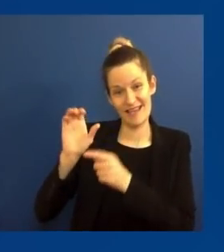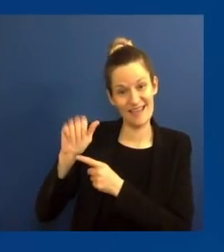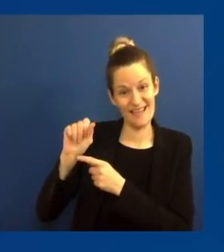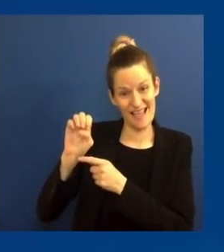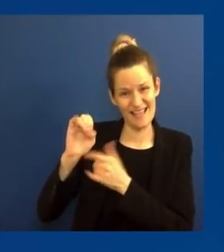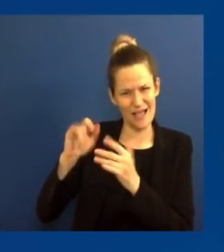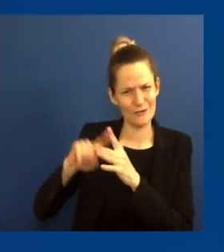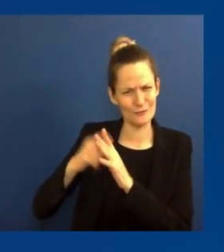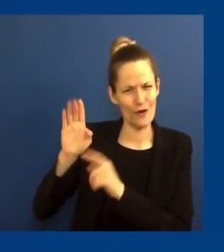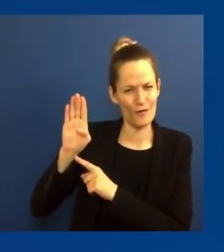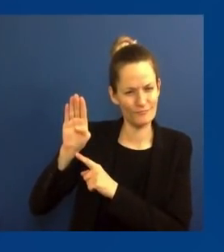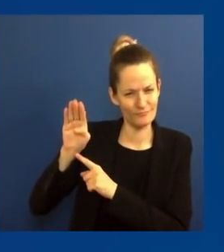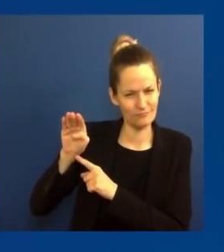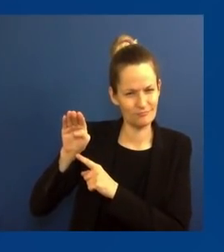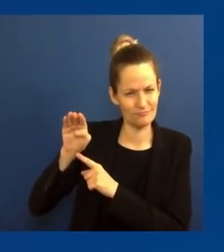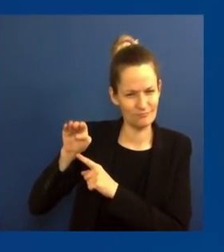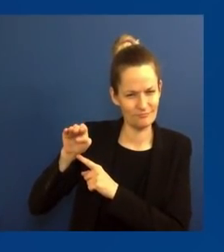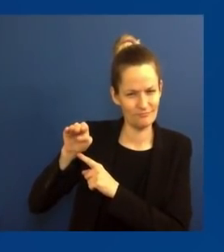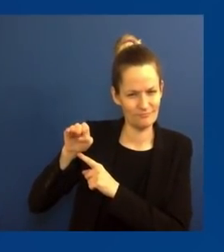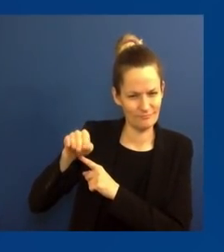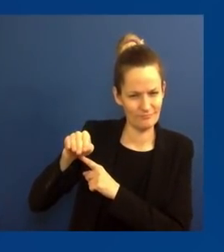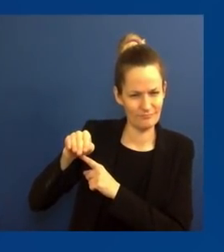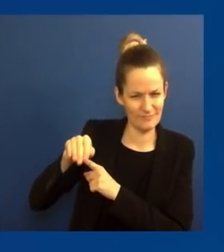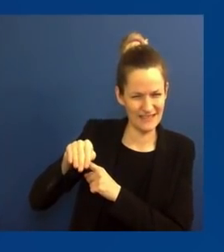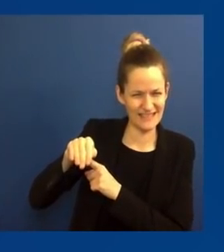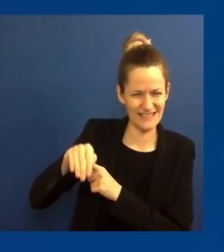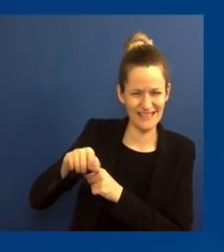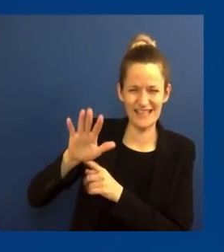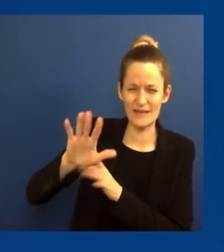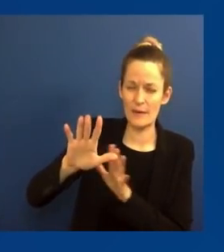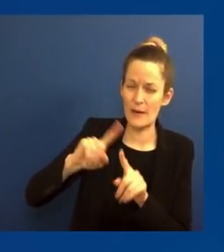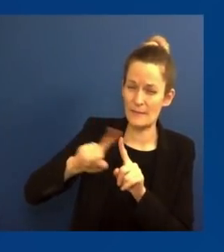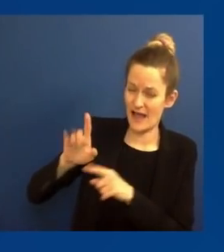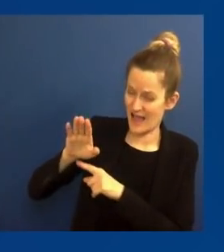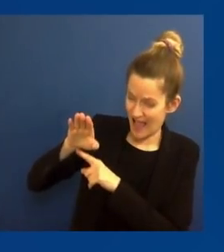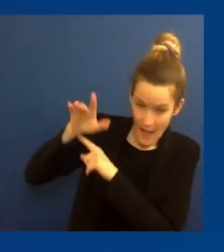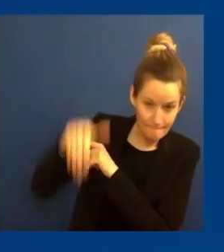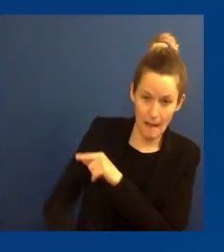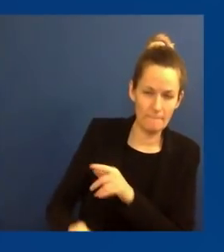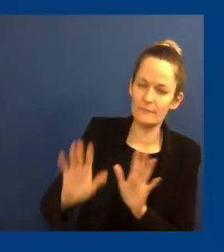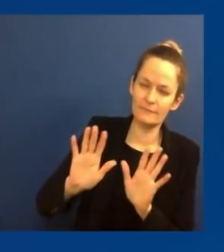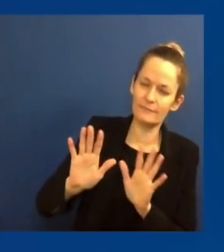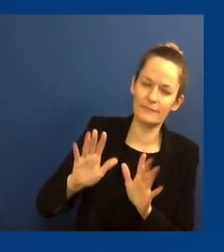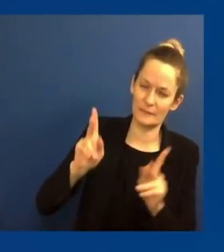We still are at extraordinarily high levels of disease in almost all of the places in --